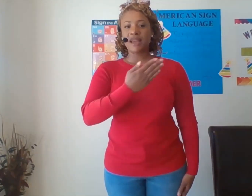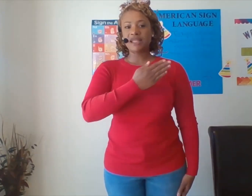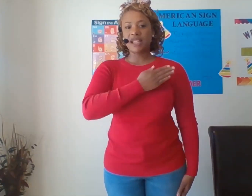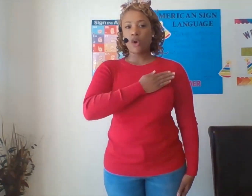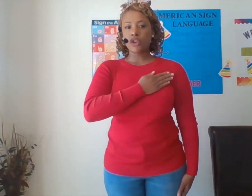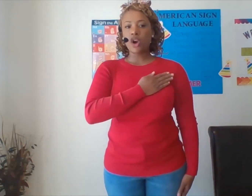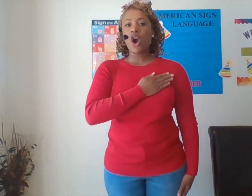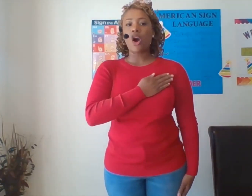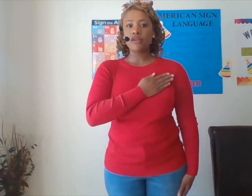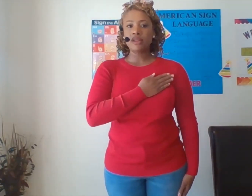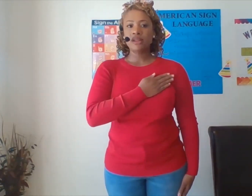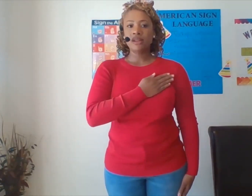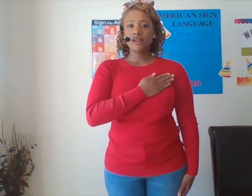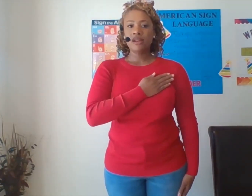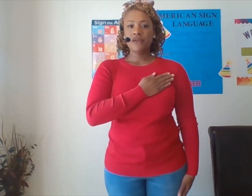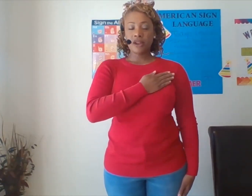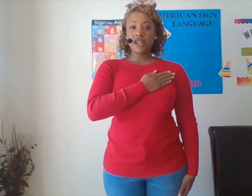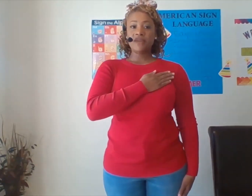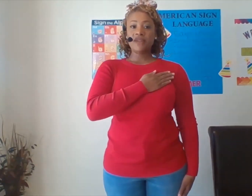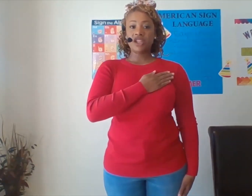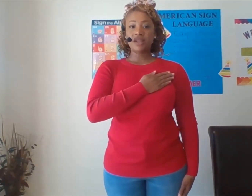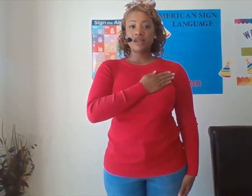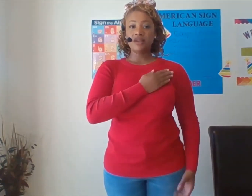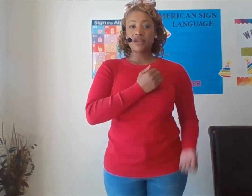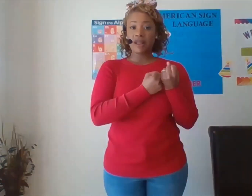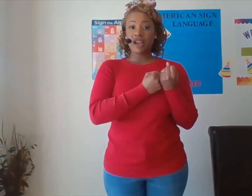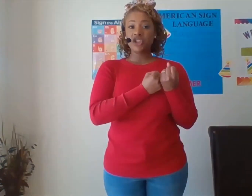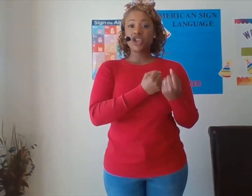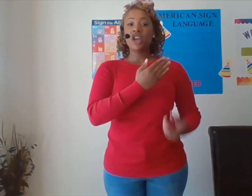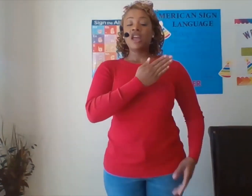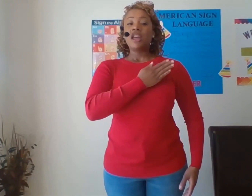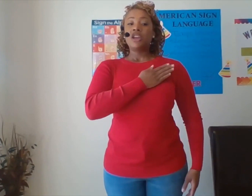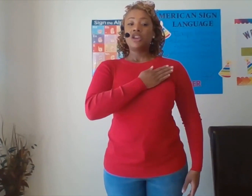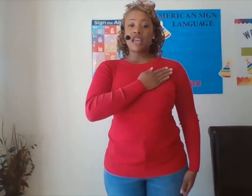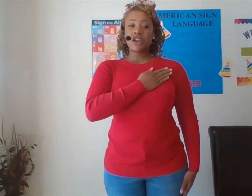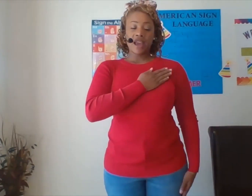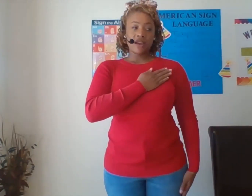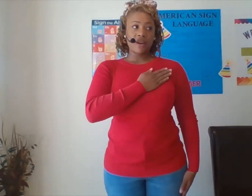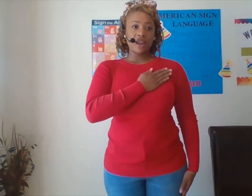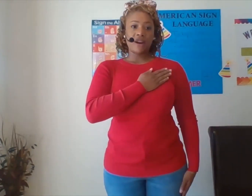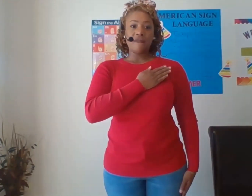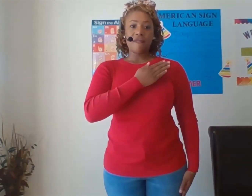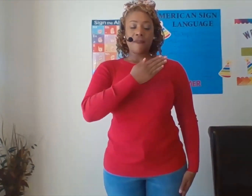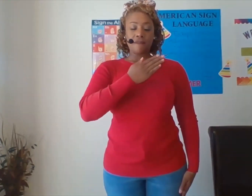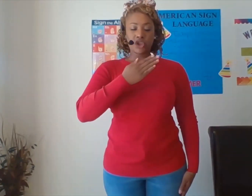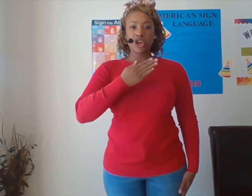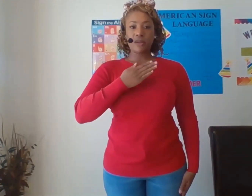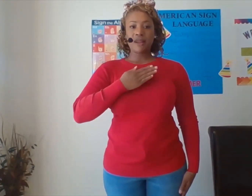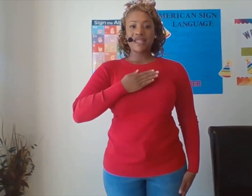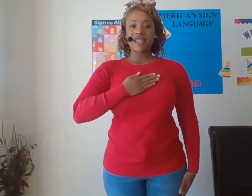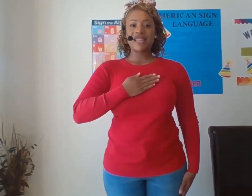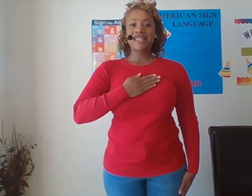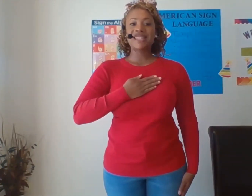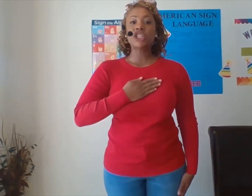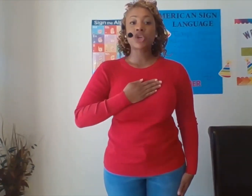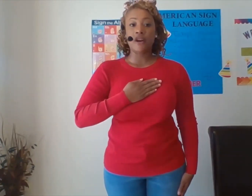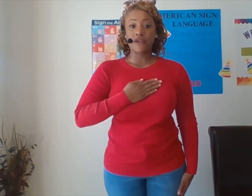placing it over your heart for the Pledge of Allegiance or the pledge you take your hand right here but you're gonna place it in the center of your